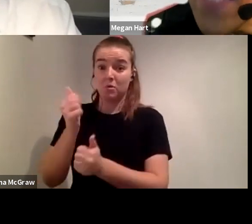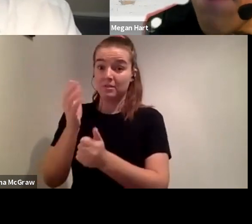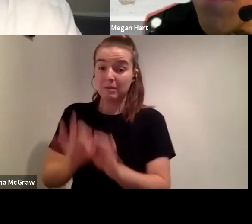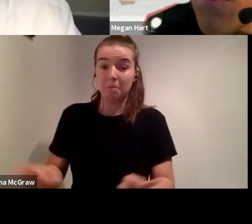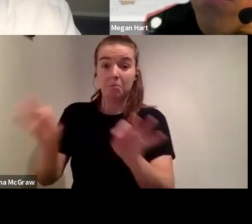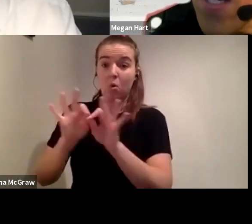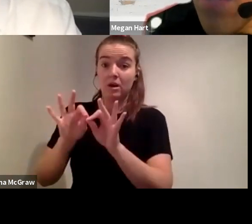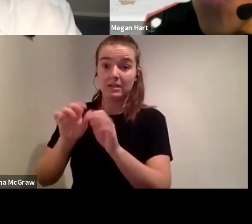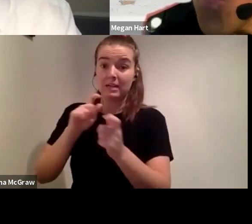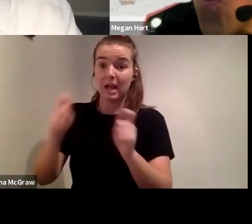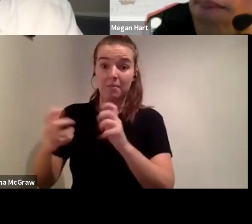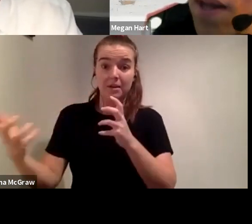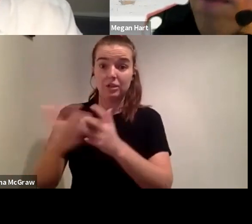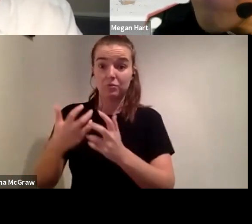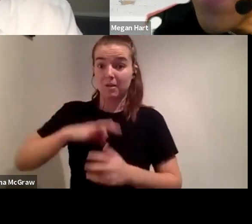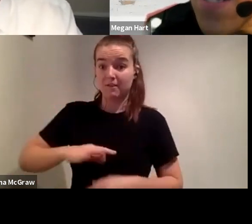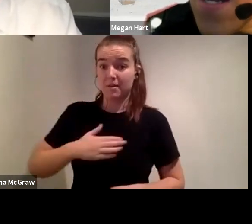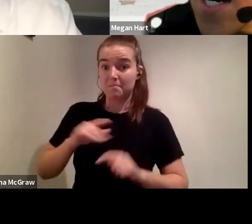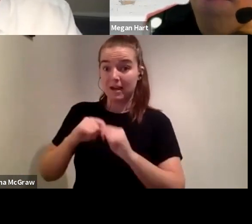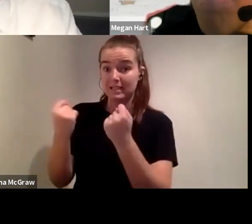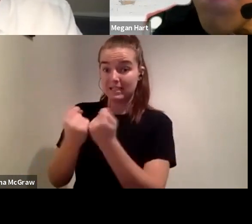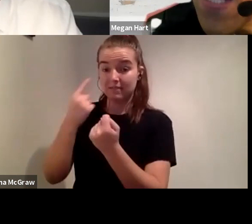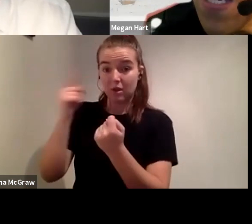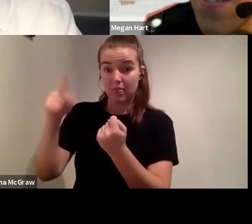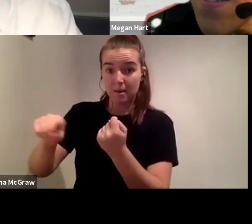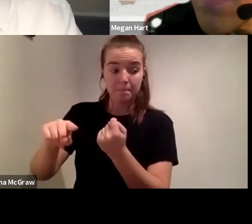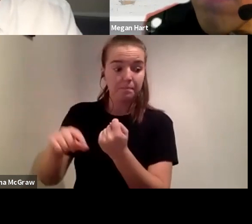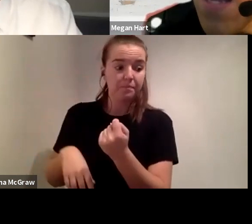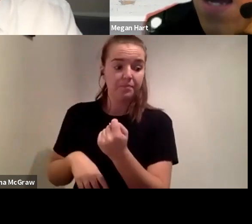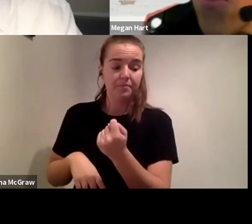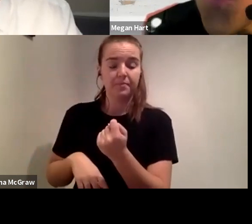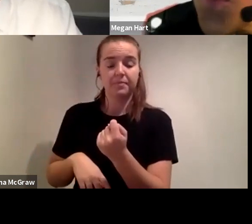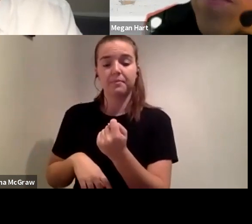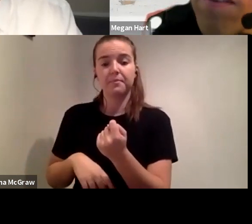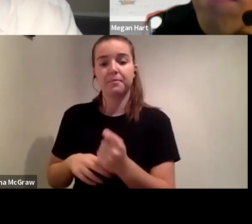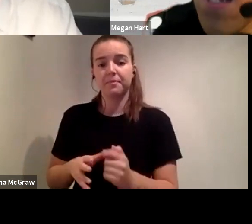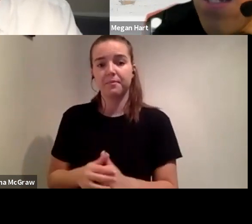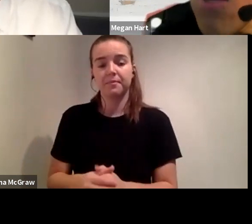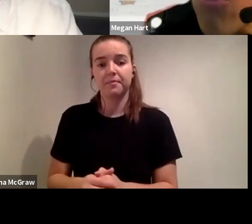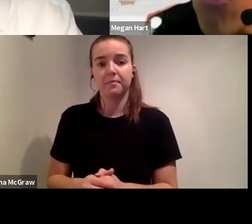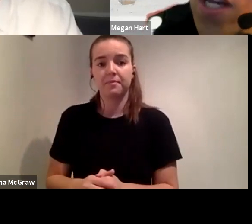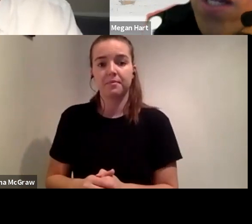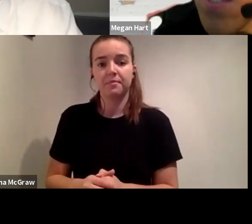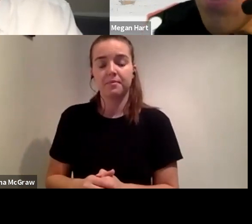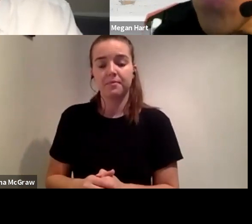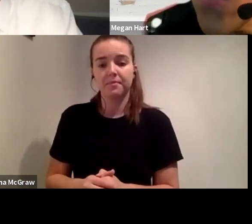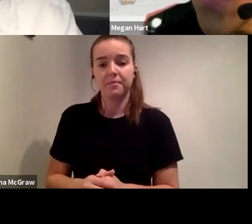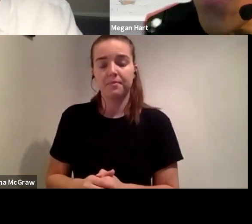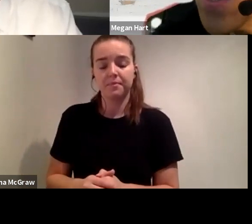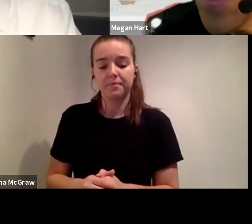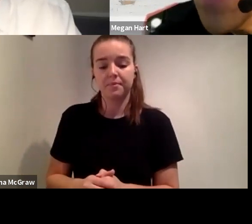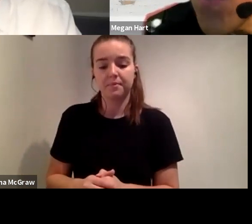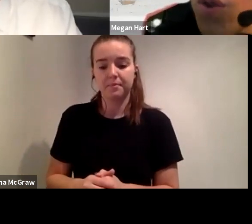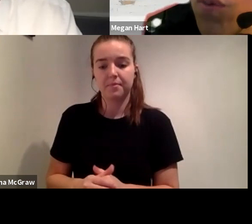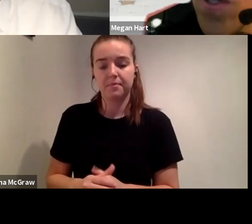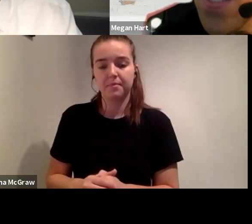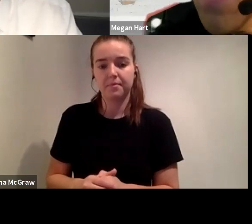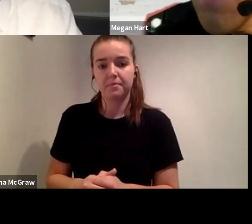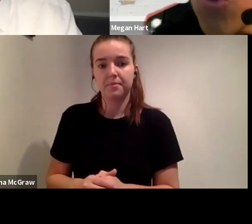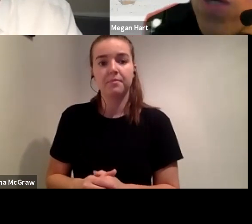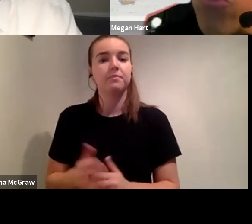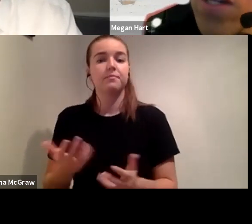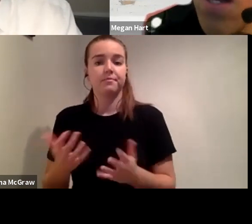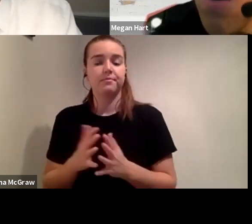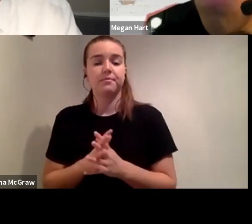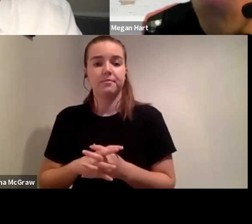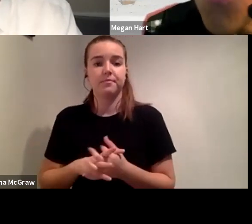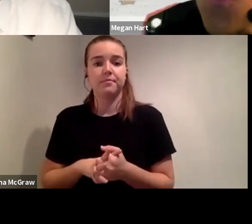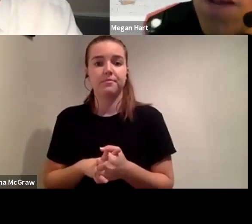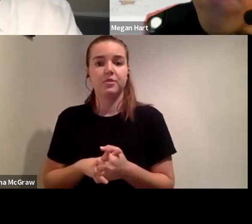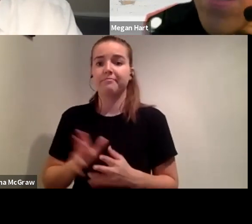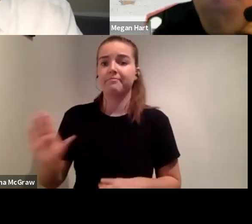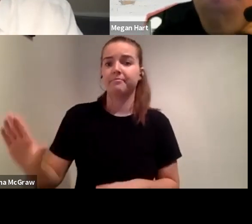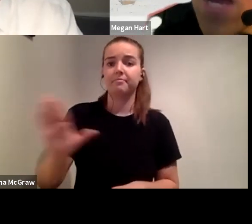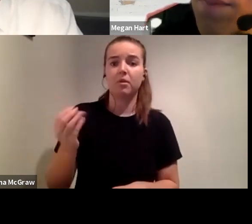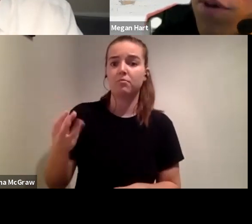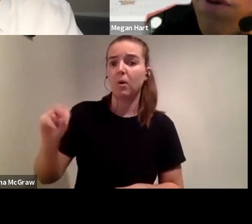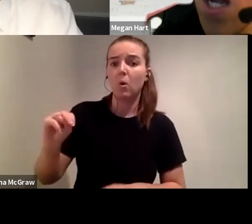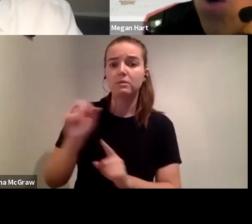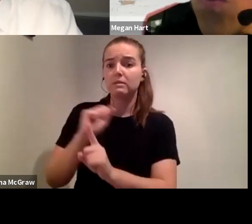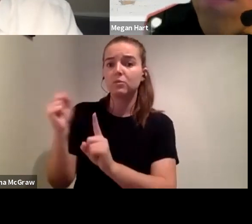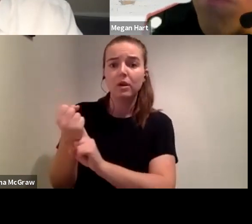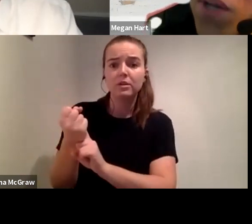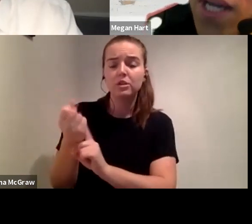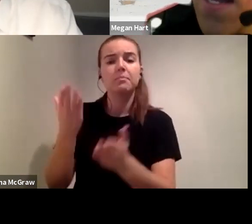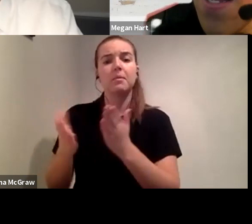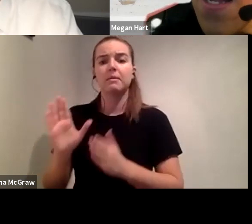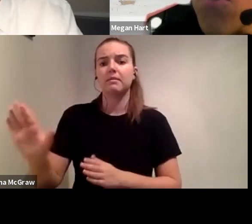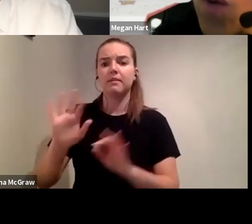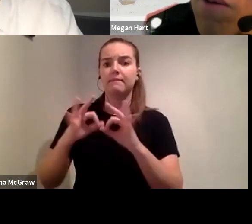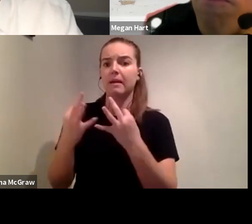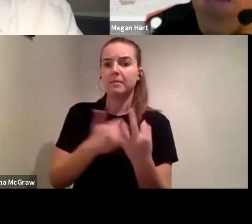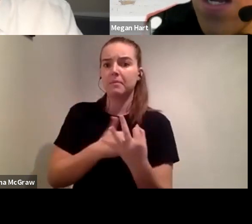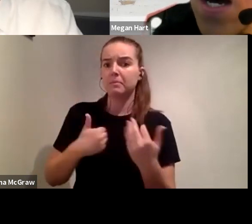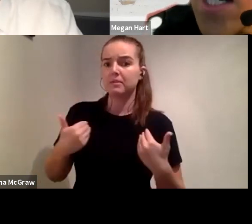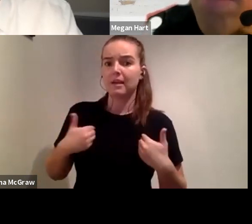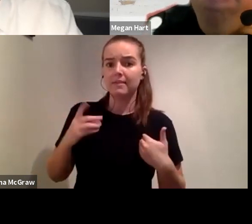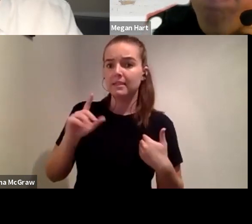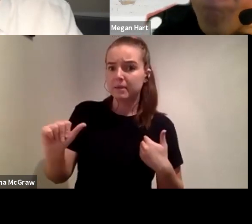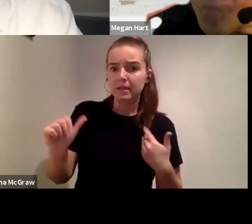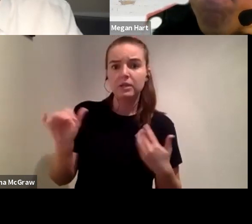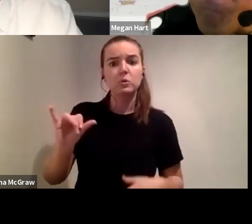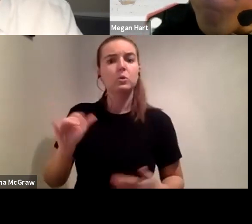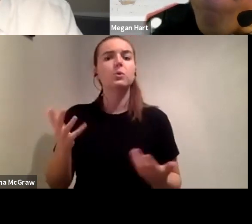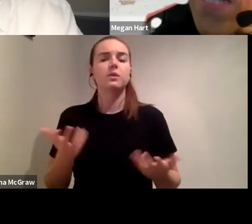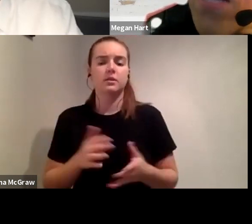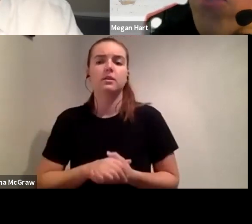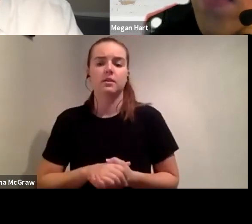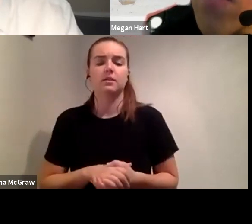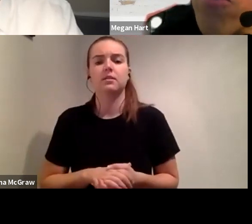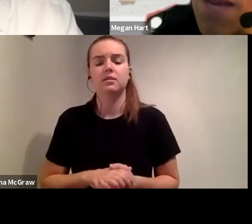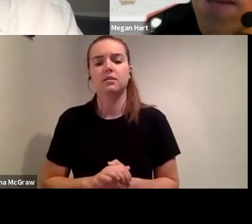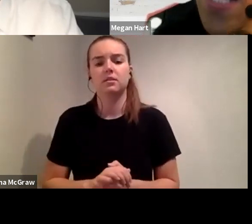In terms of other members of my team, kind of what David was speaking about, flexibility and schedule is the most important accommodation.